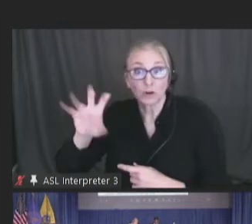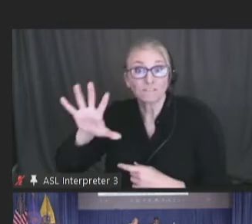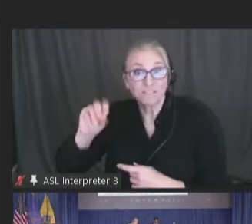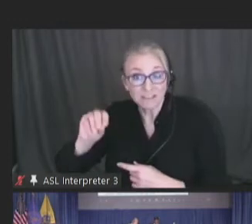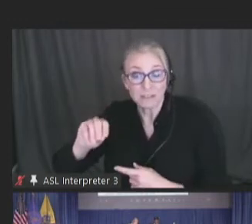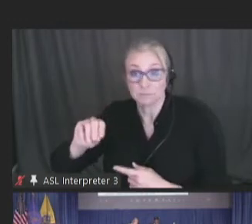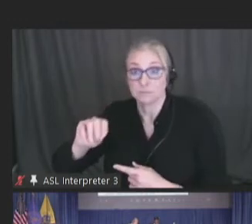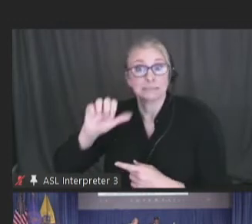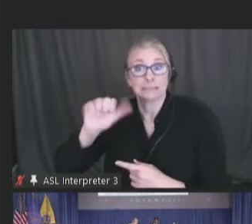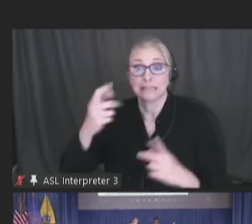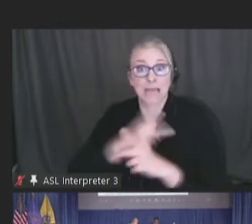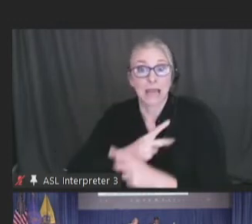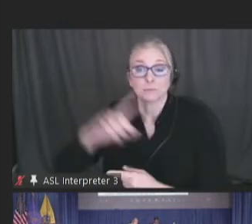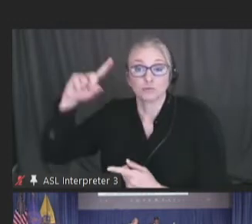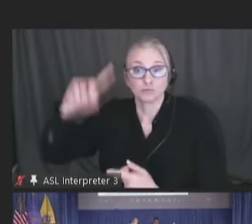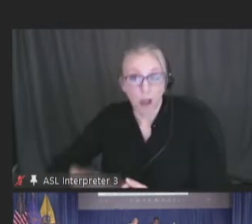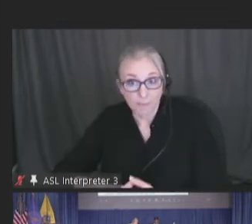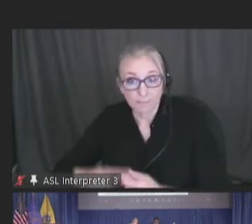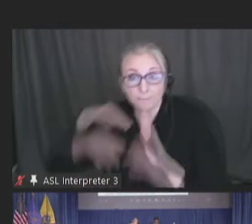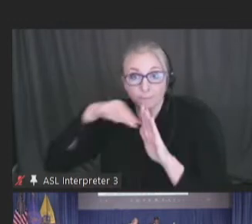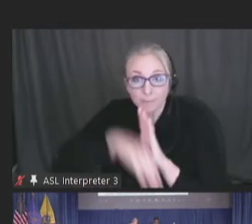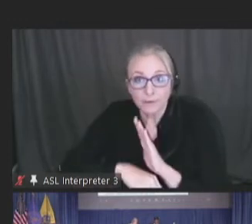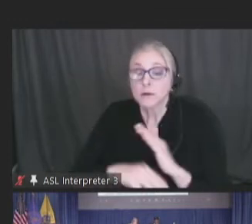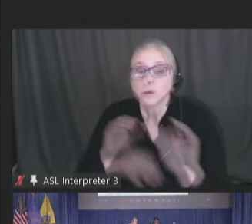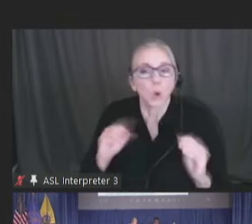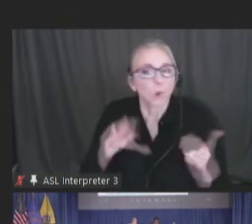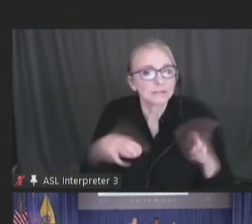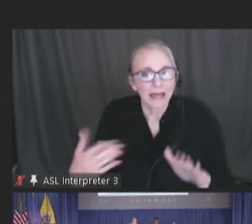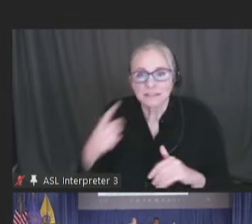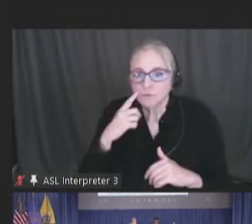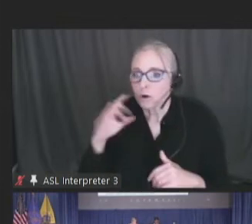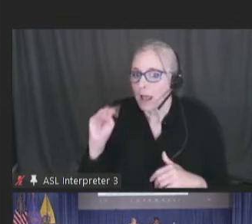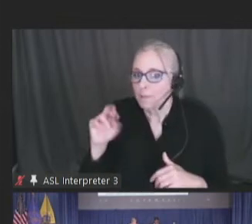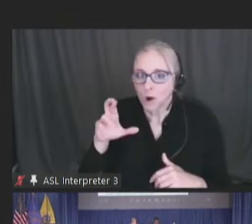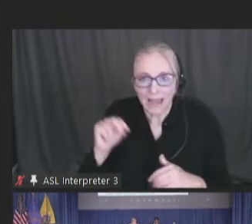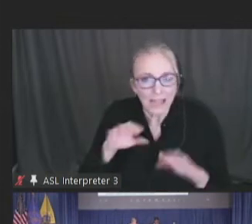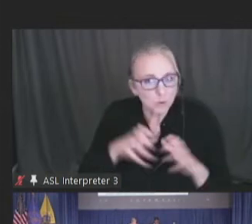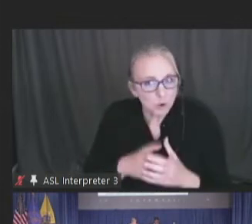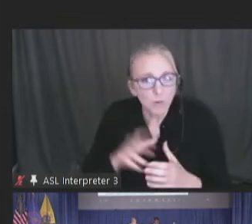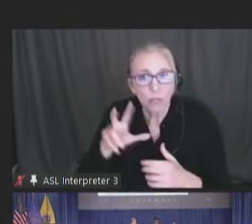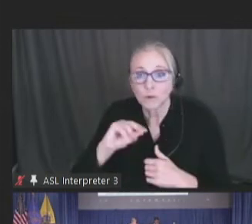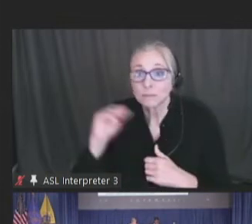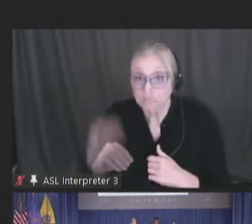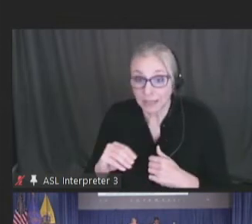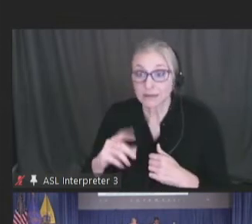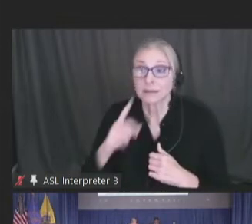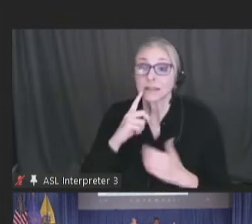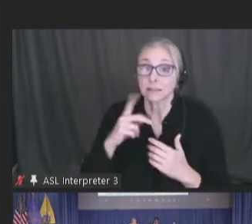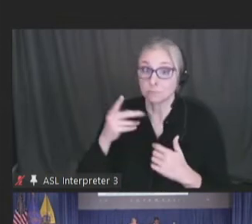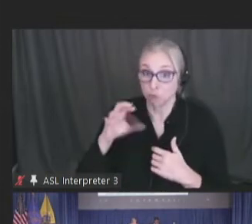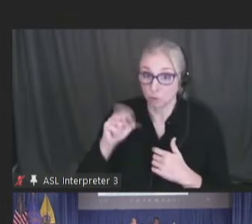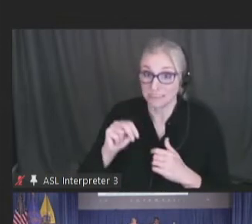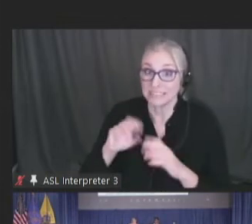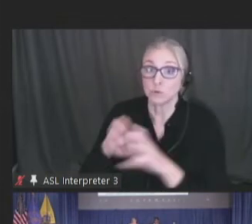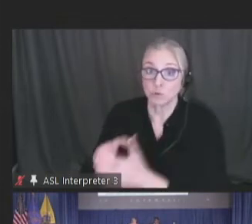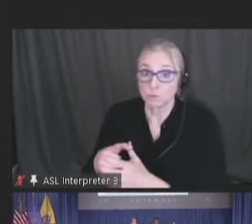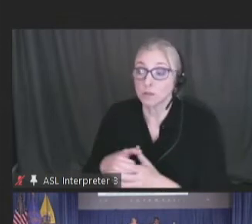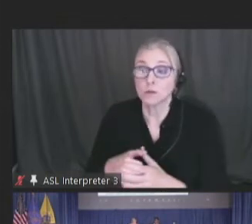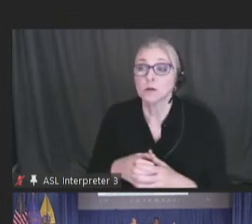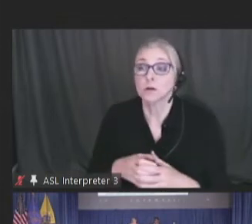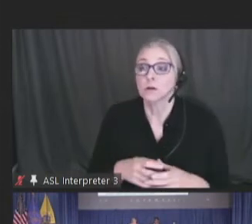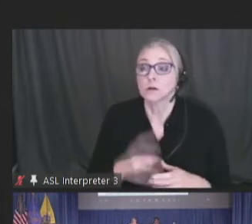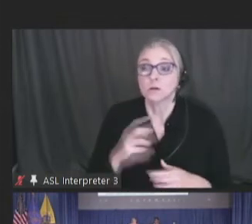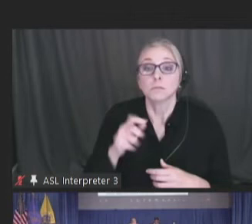drop. No deaths in the mRNA group, 30 percent in the protein group. 0.5 percent of the days,